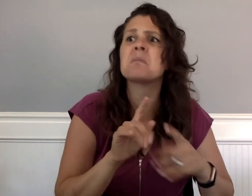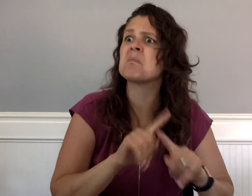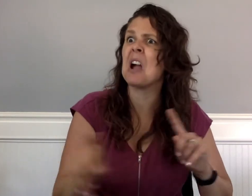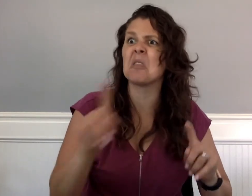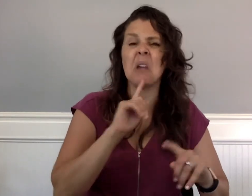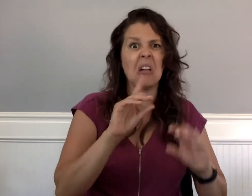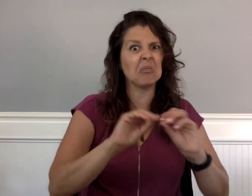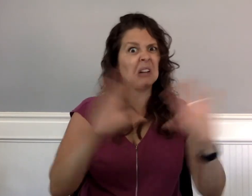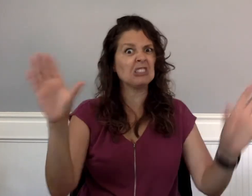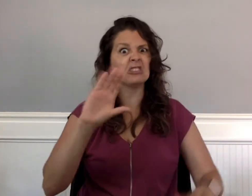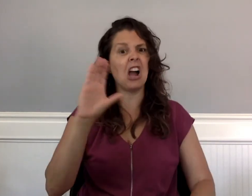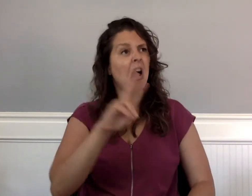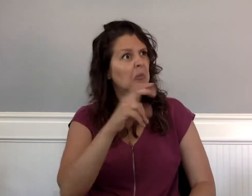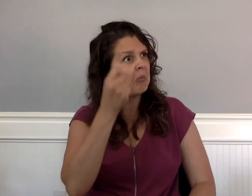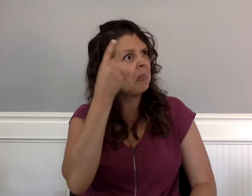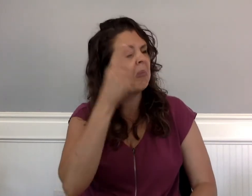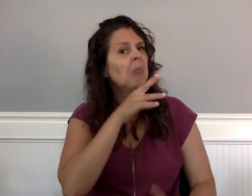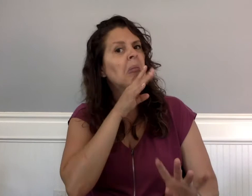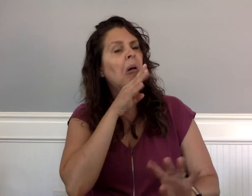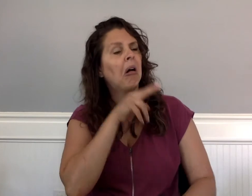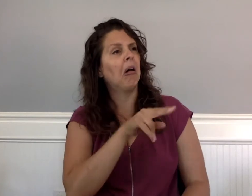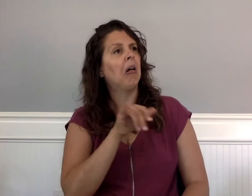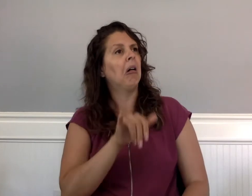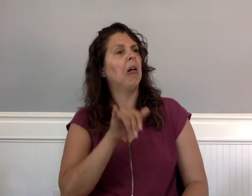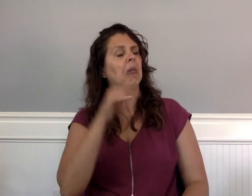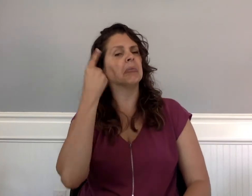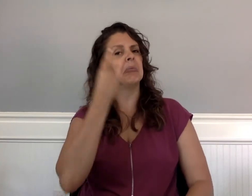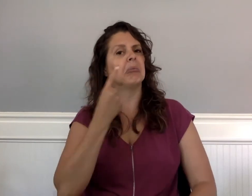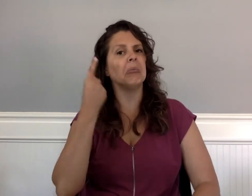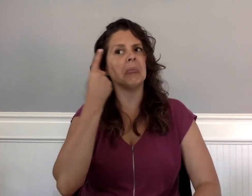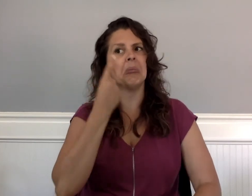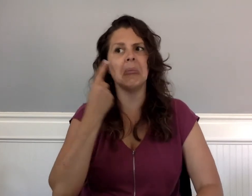Charlie could understand him perfectly.